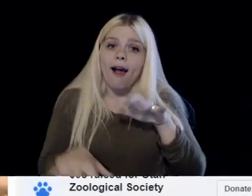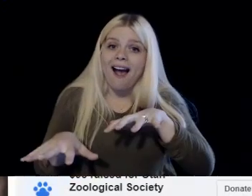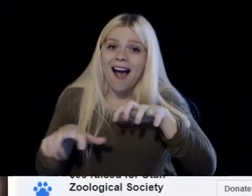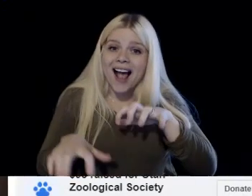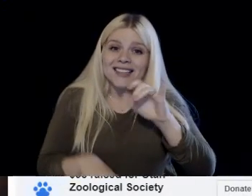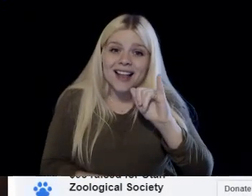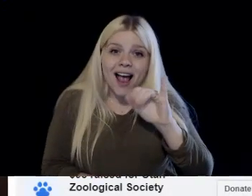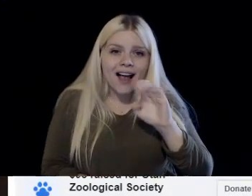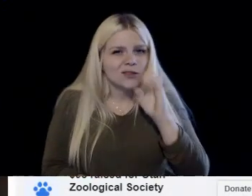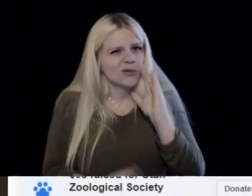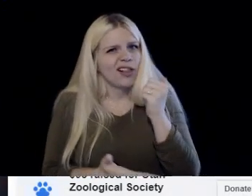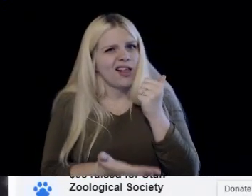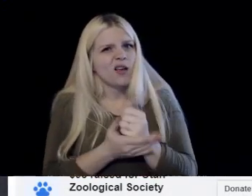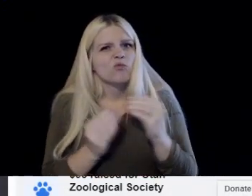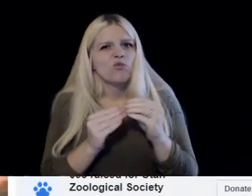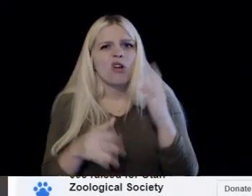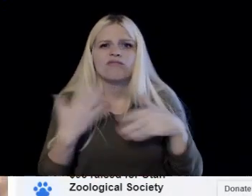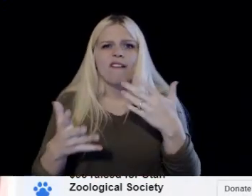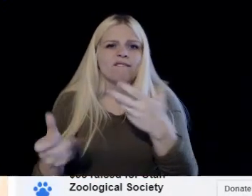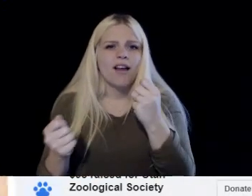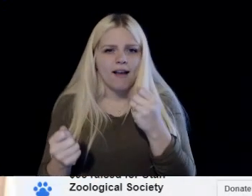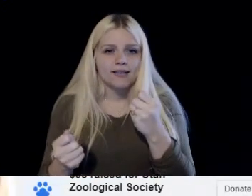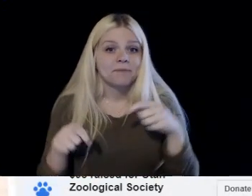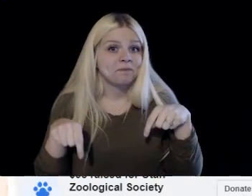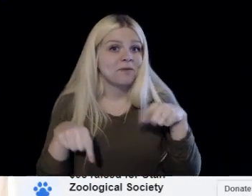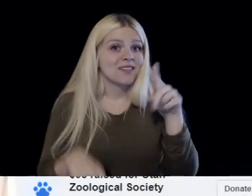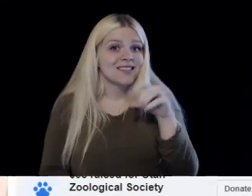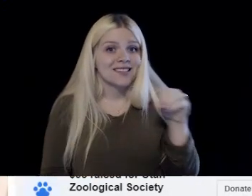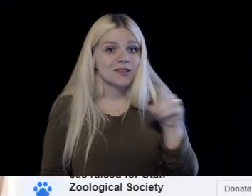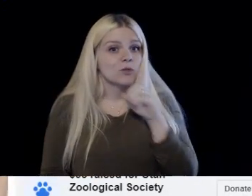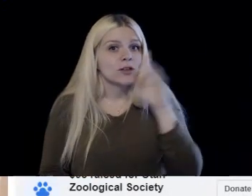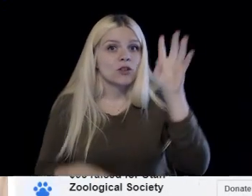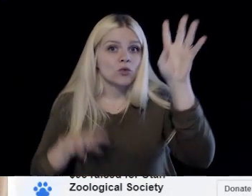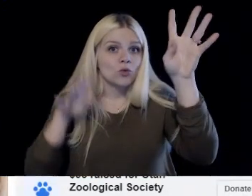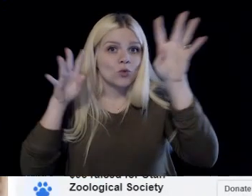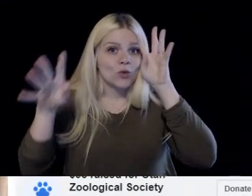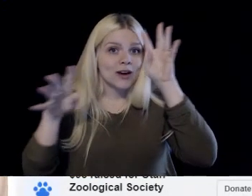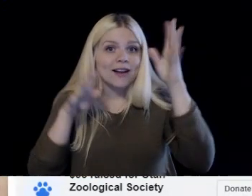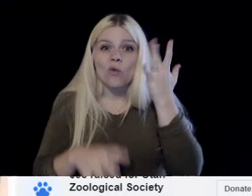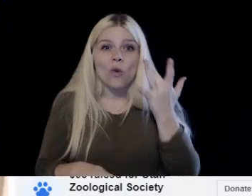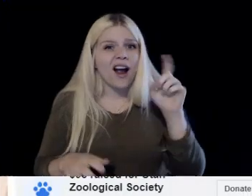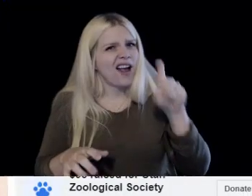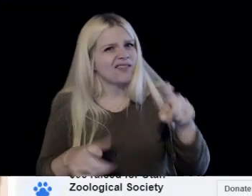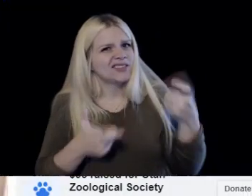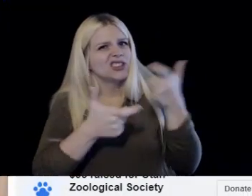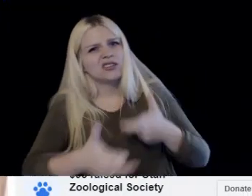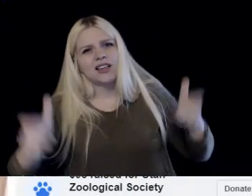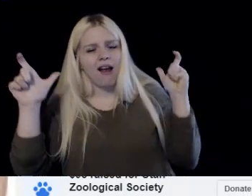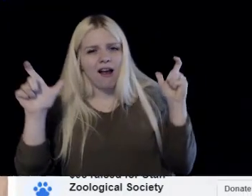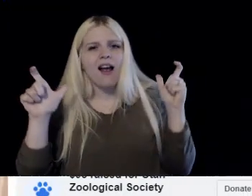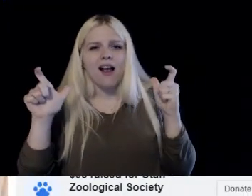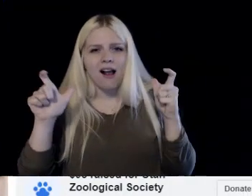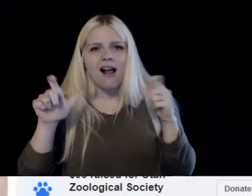here at the zoo we get creative because we are making very big ice treats. So what you're gonna see later, is we're gonna show some layered ones. So we would-